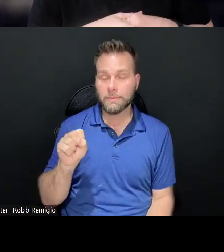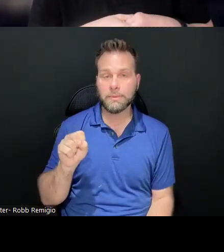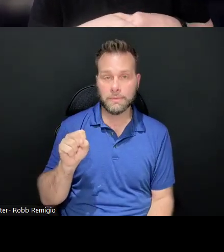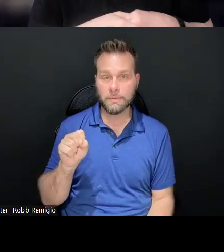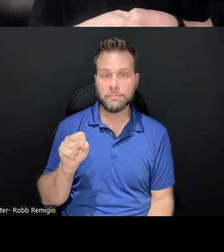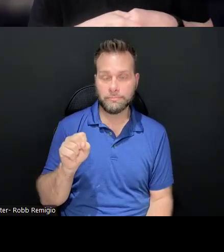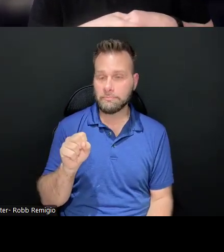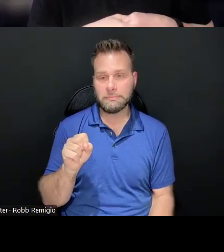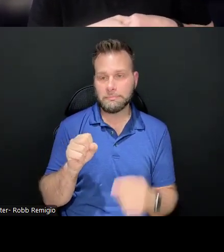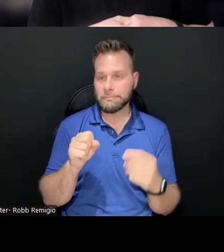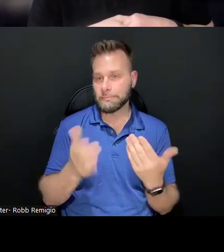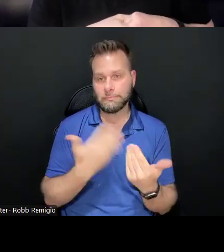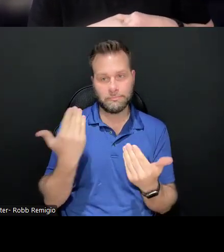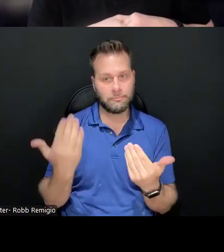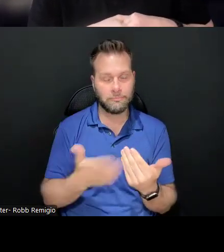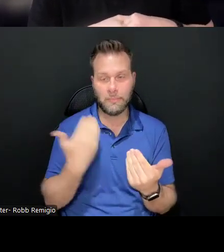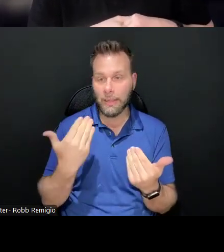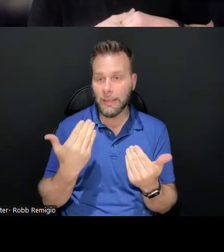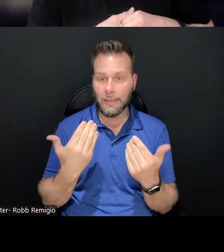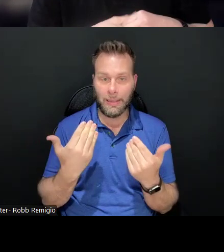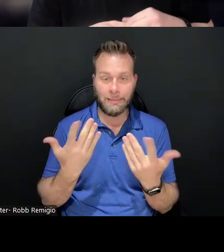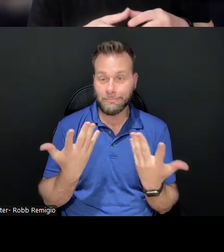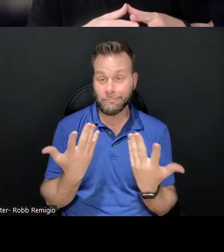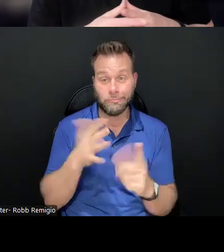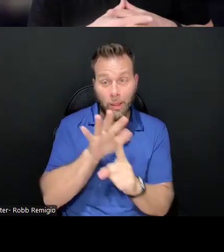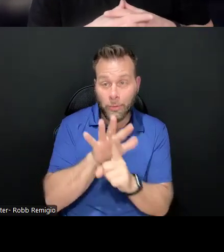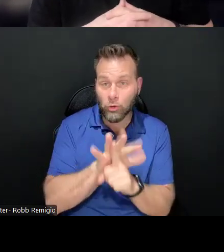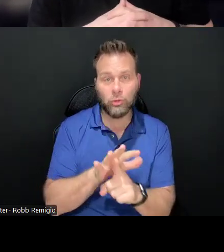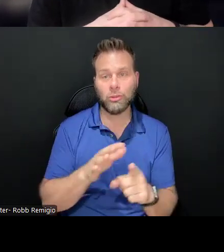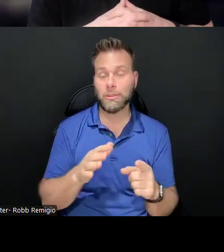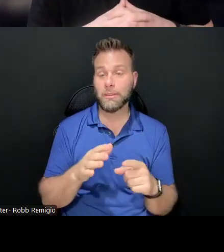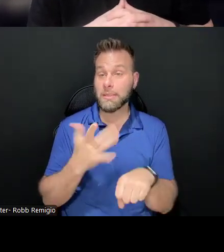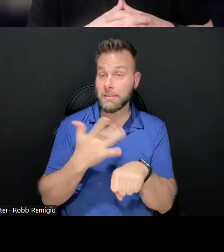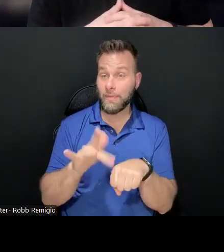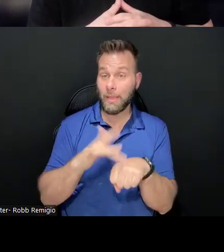Video Relay Service is seamless and very efficient and It is also available in